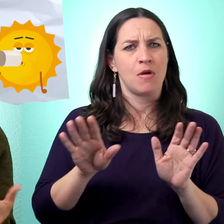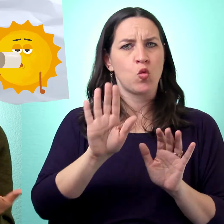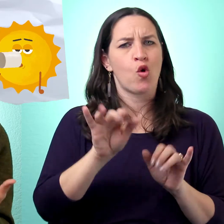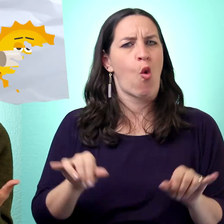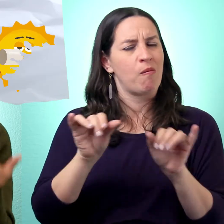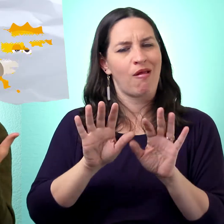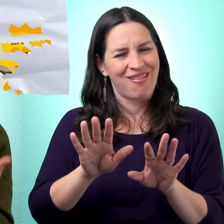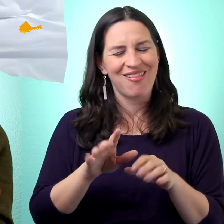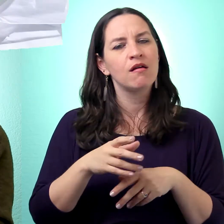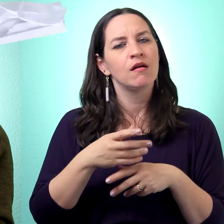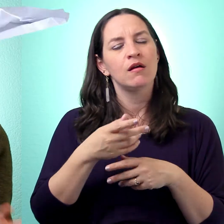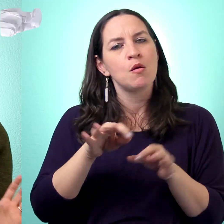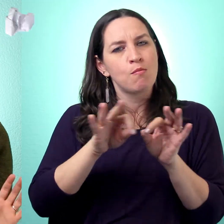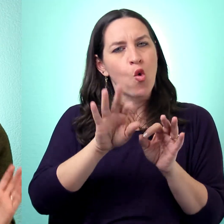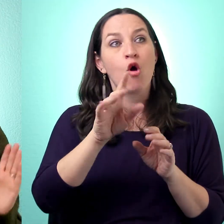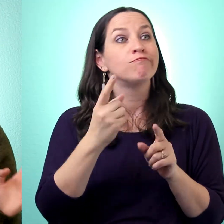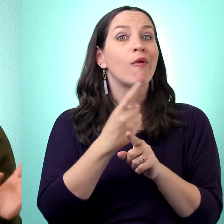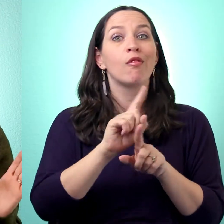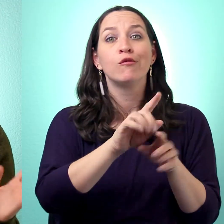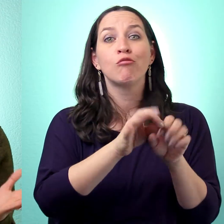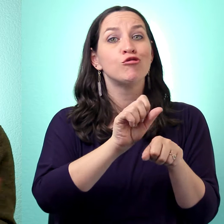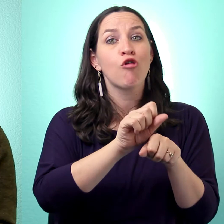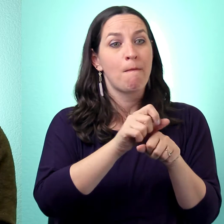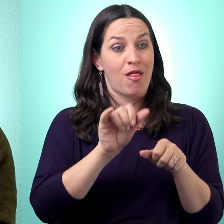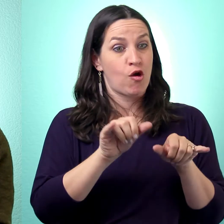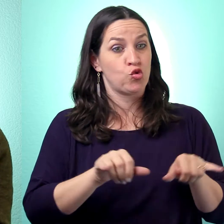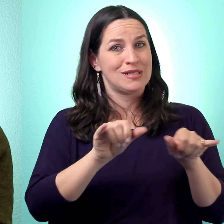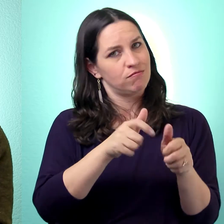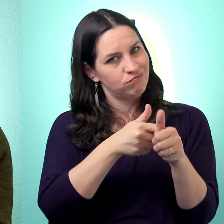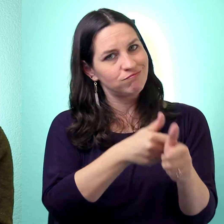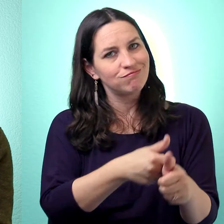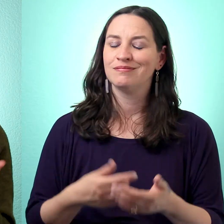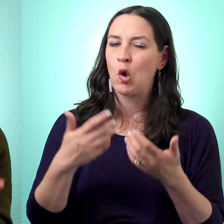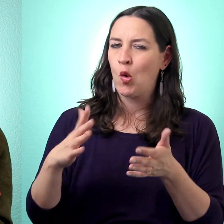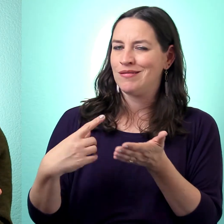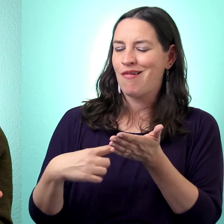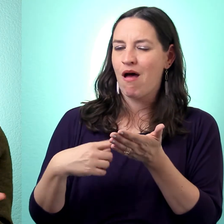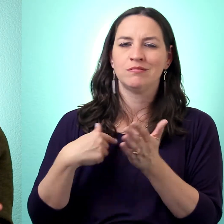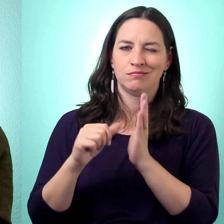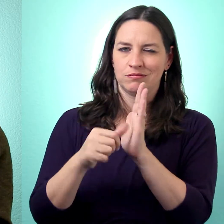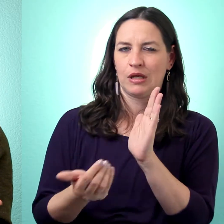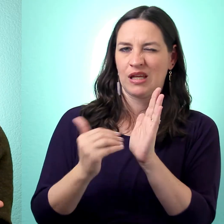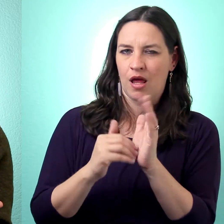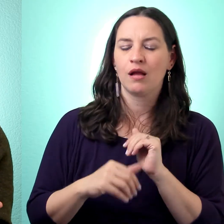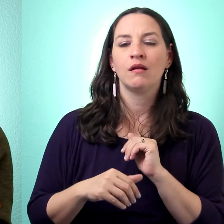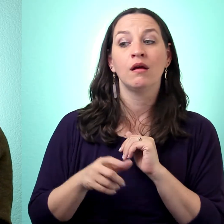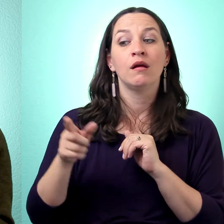Try to keep everything within the same realm of things that you would do to go to any assignment. As we've talked about, many testing sites will want